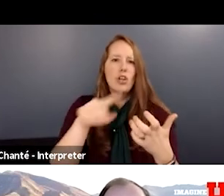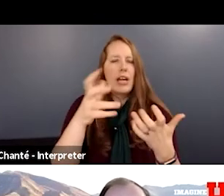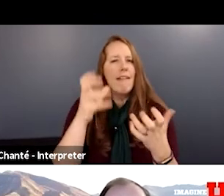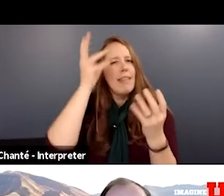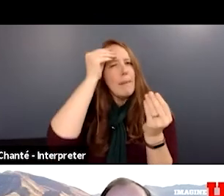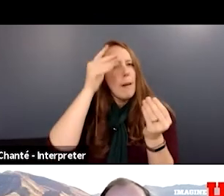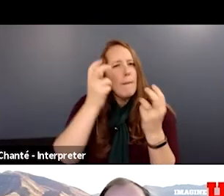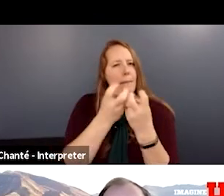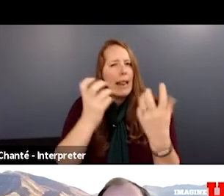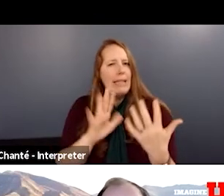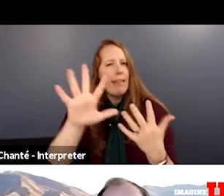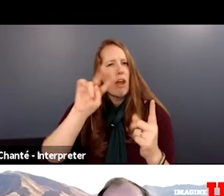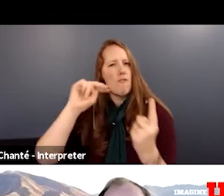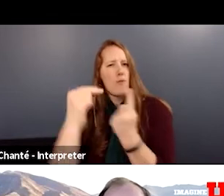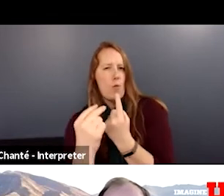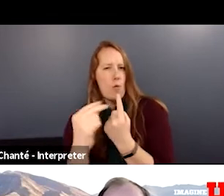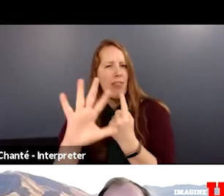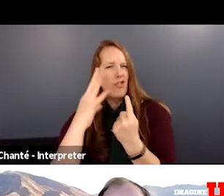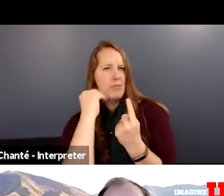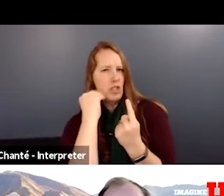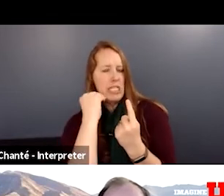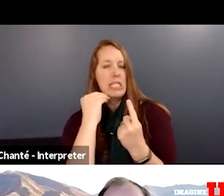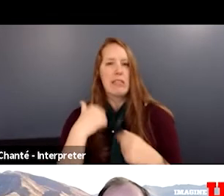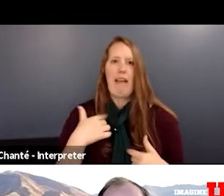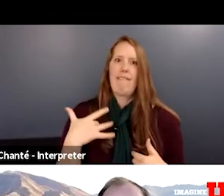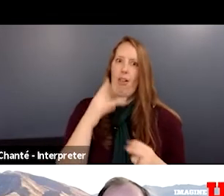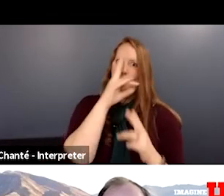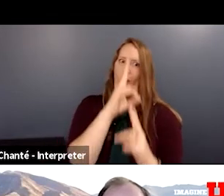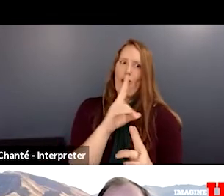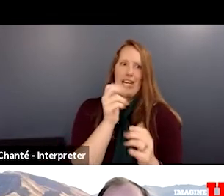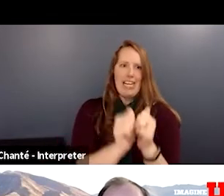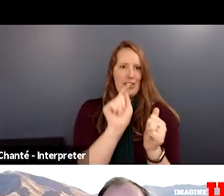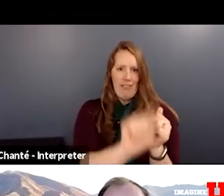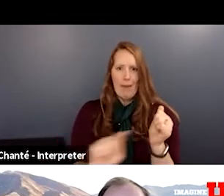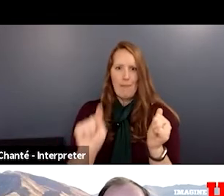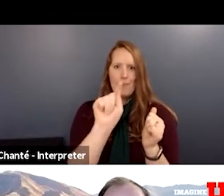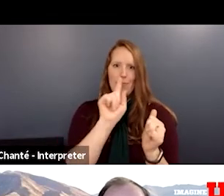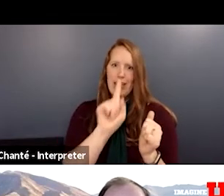I feel honored that each of them have agreed to be a part of this panel discussion so that they can